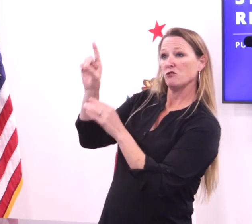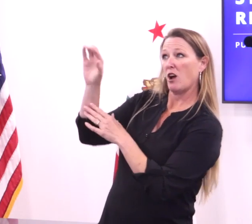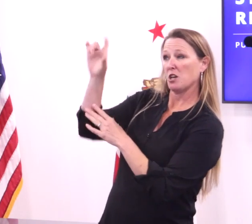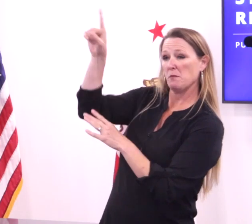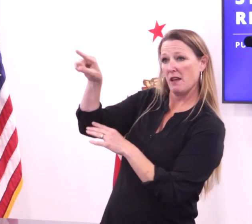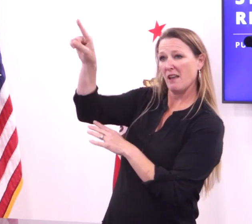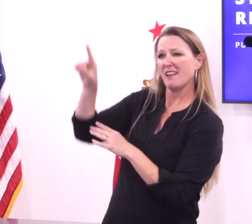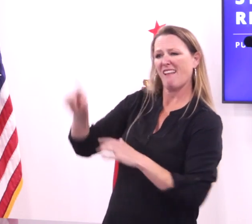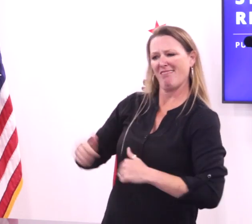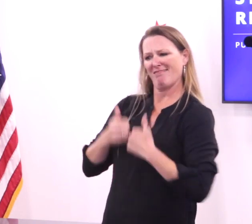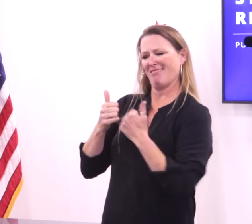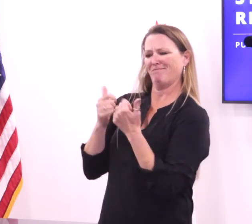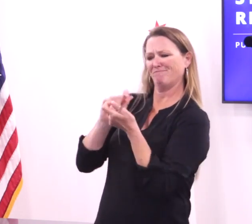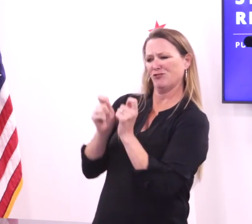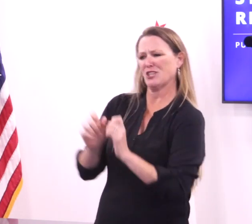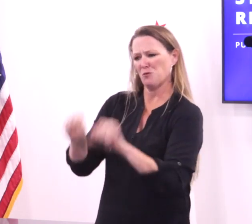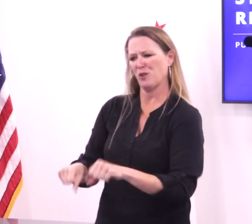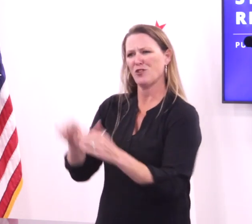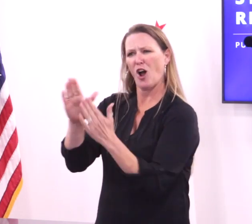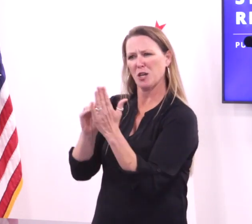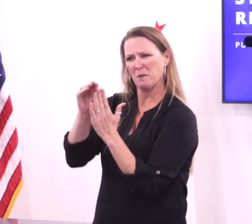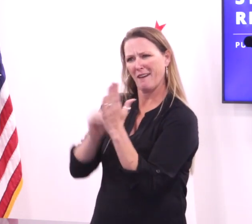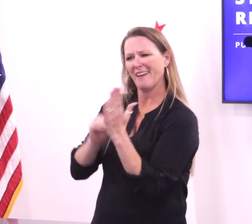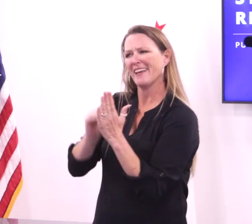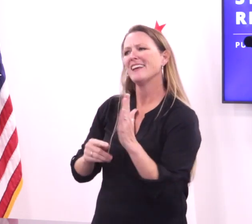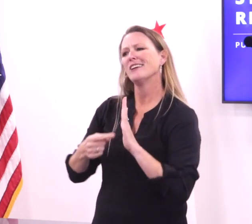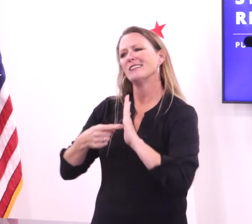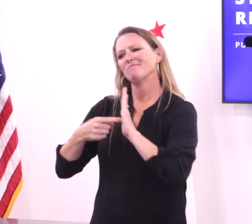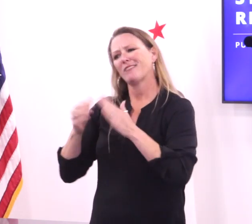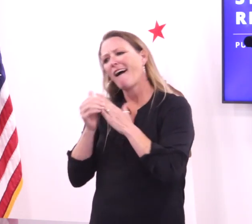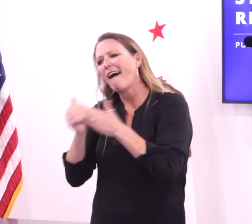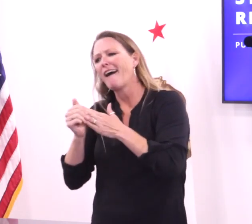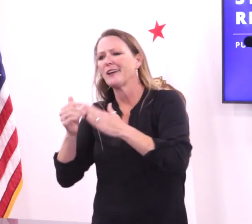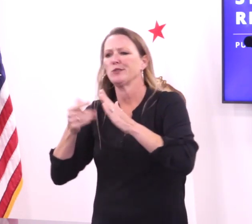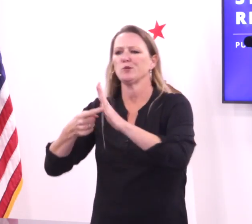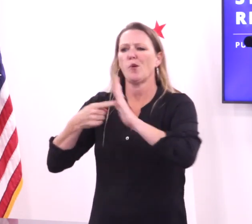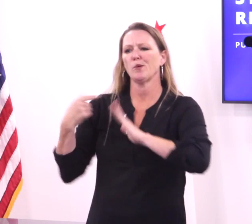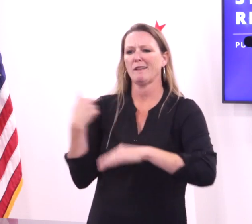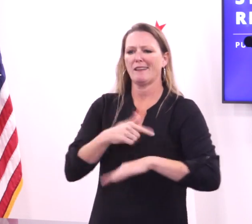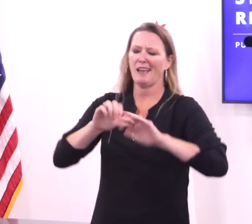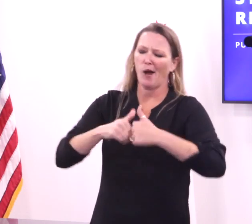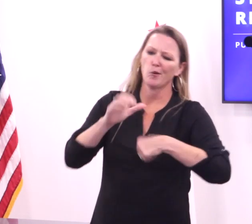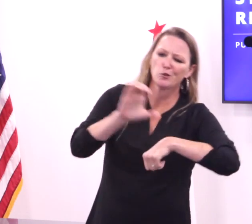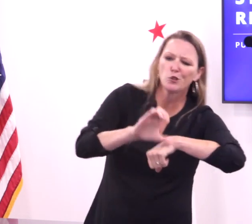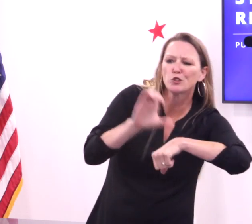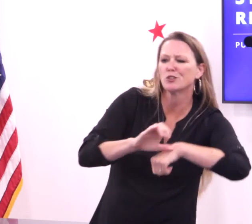churches, schools, individuals, and public healthcare leaders will reopen together.